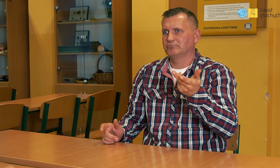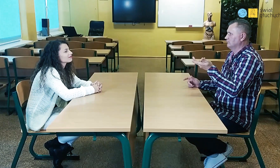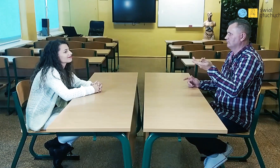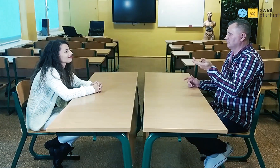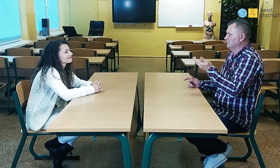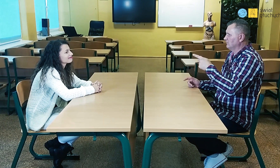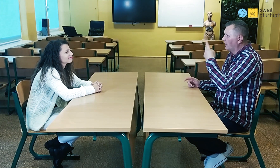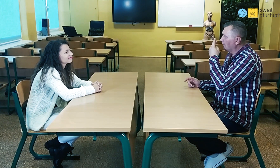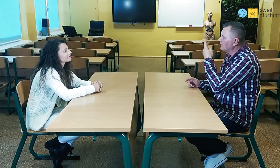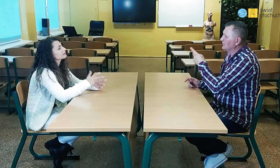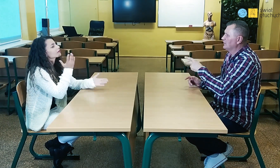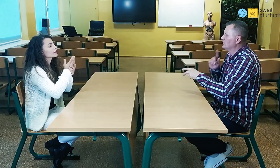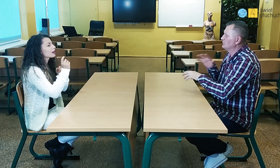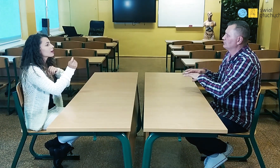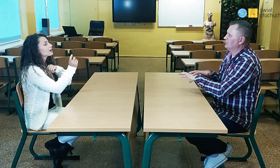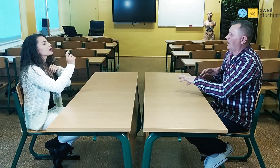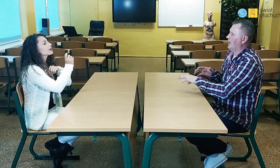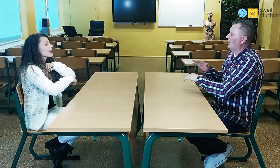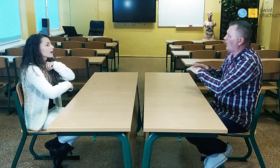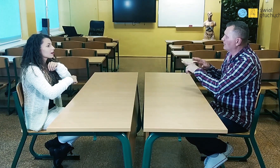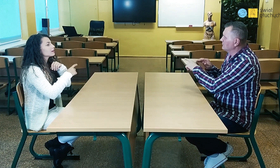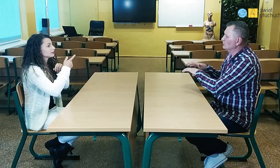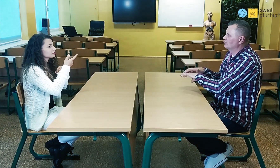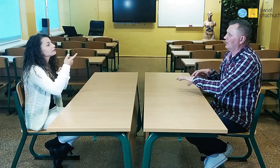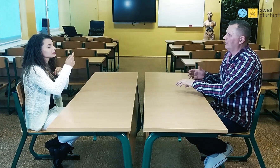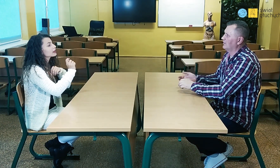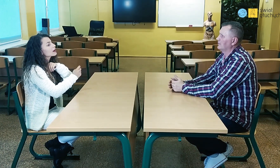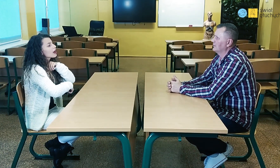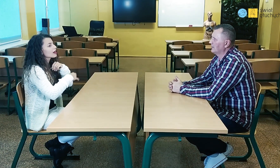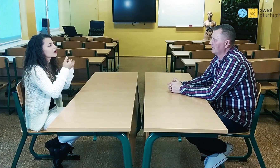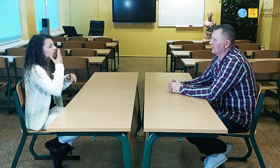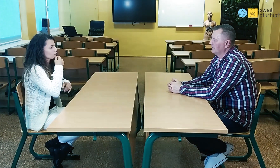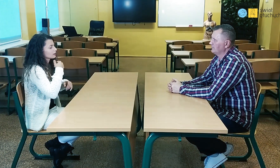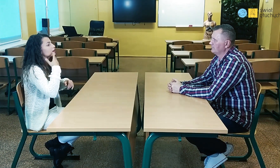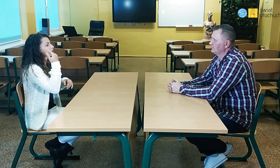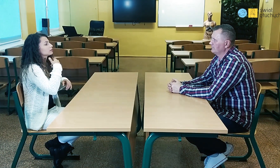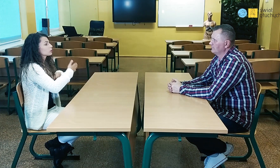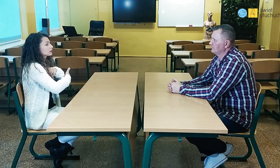In our primary school (at the hearing school),